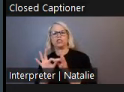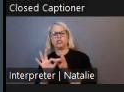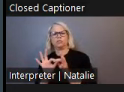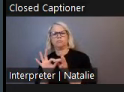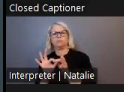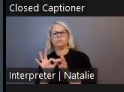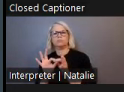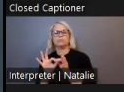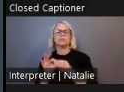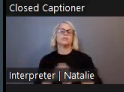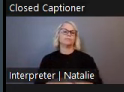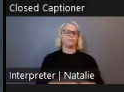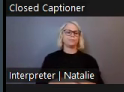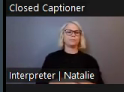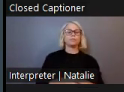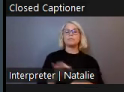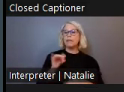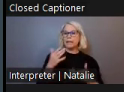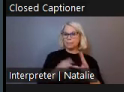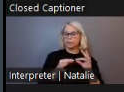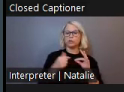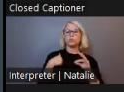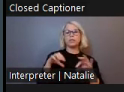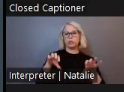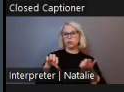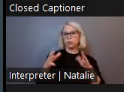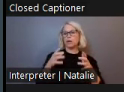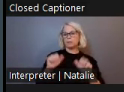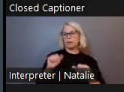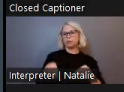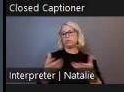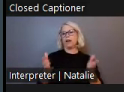We do want to make sure that we work toward identifying those community champions.